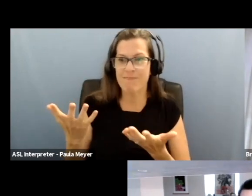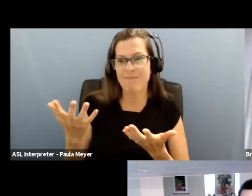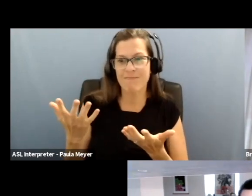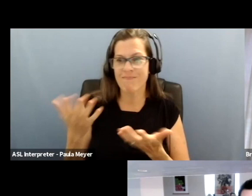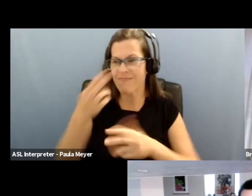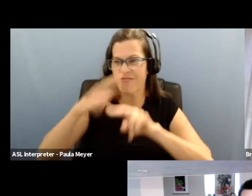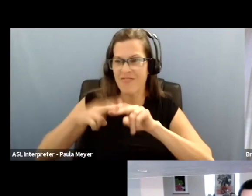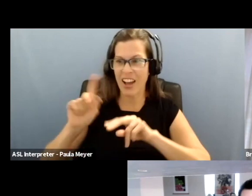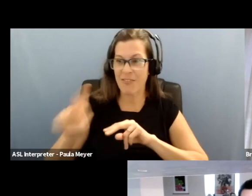He's deliberating.